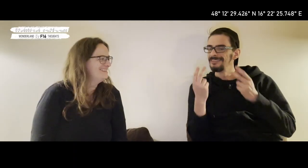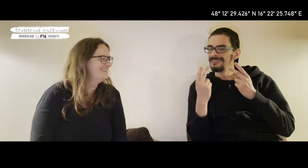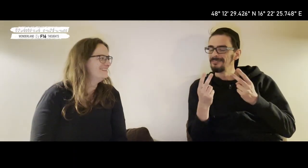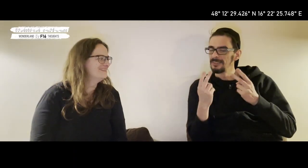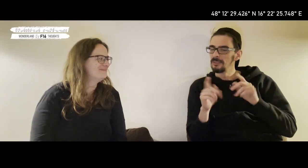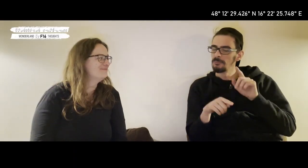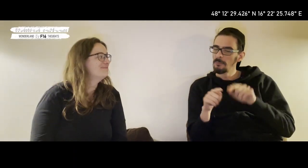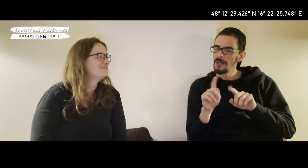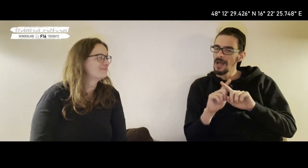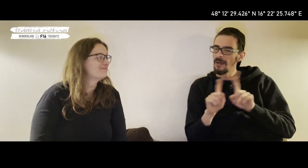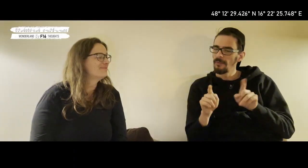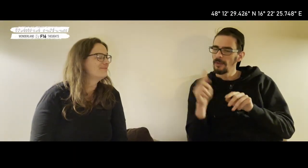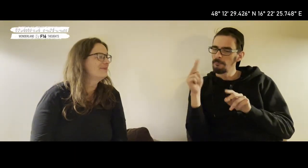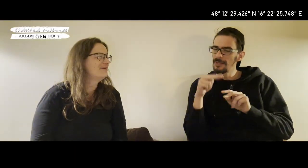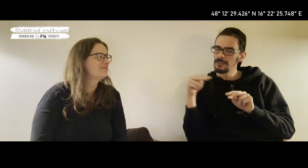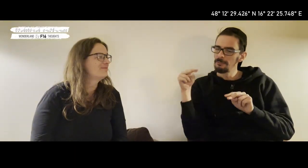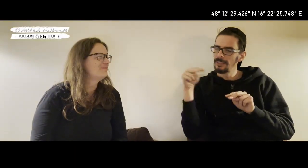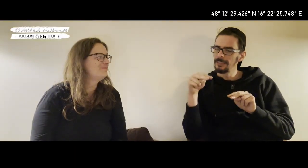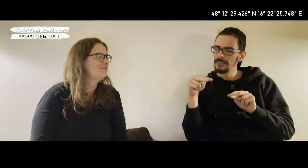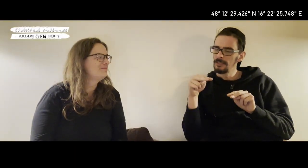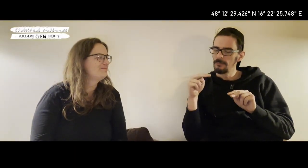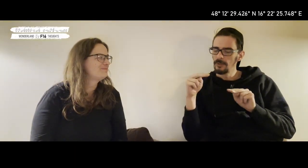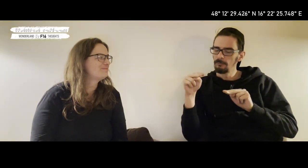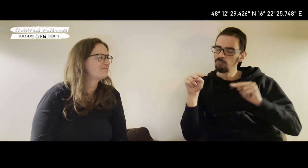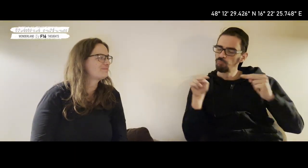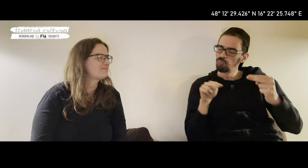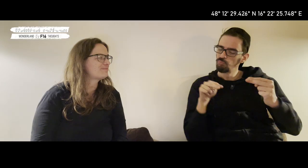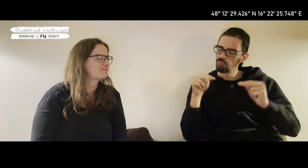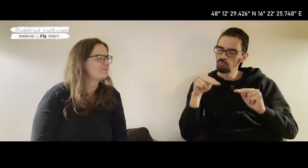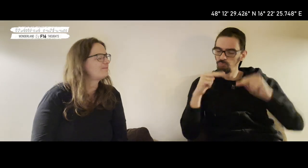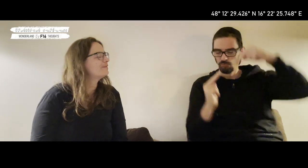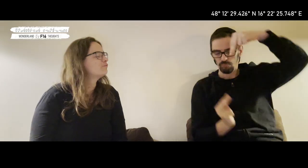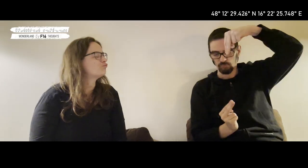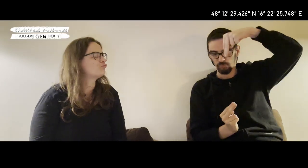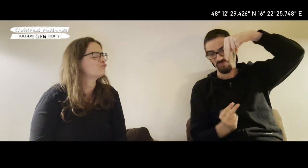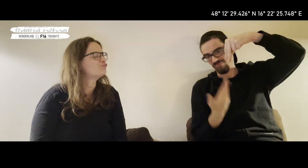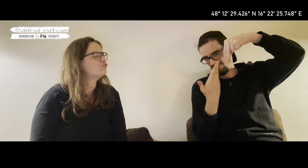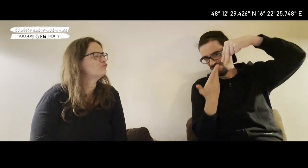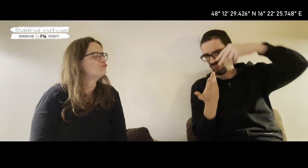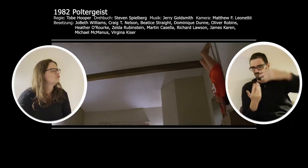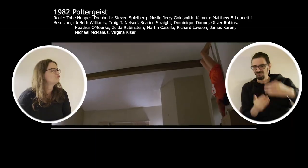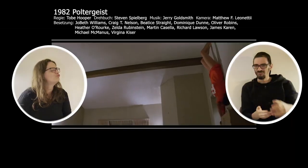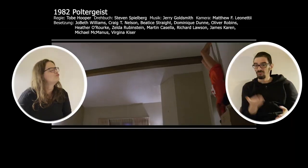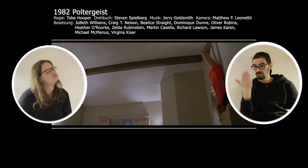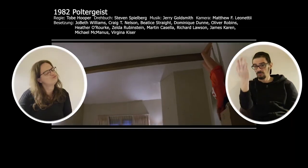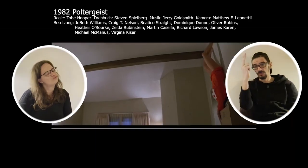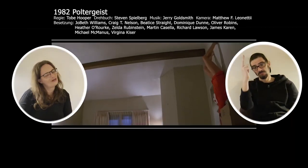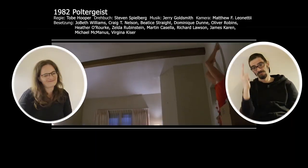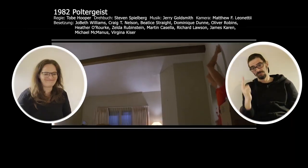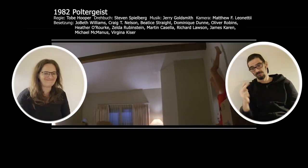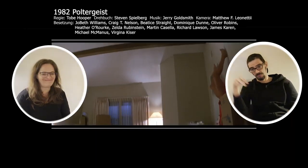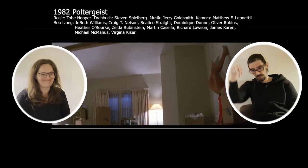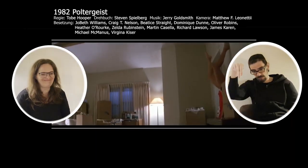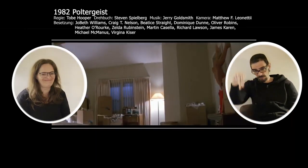Sometimes it is crucial to take a different perspective. It eventually reaches a peak before finally going downhill.